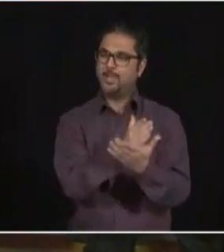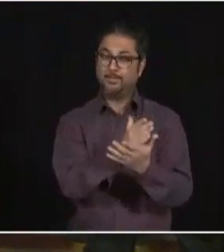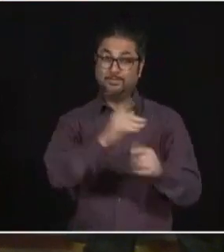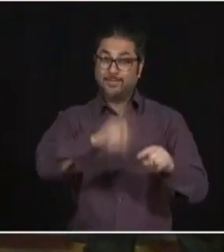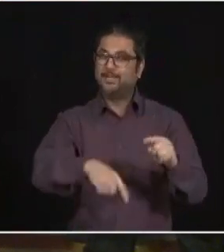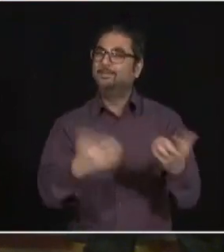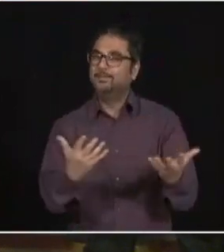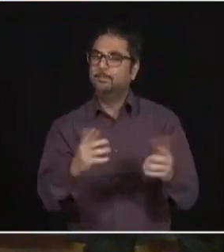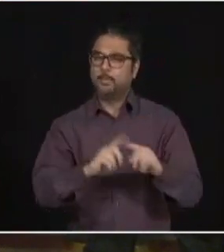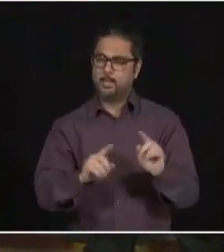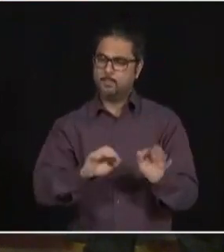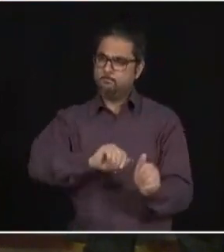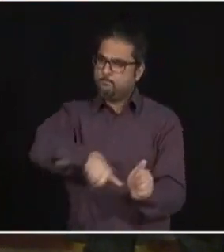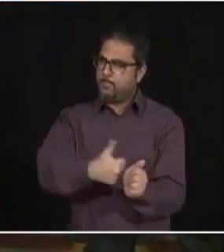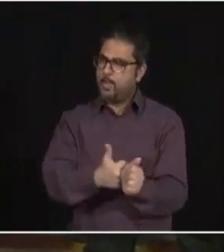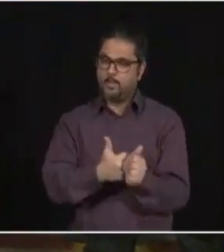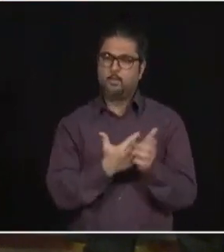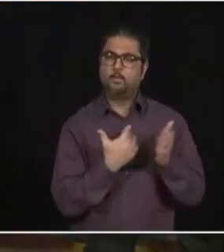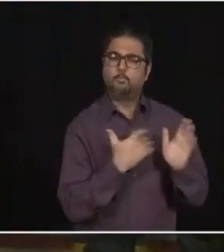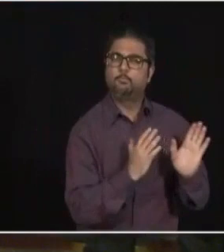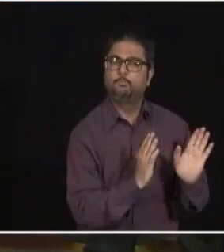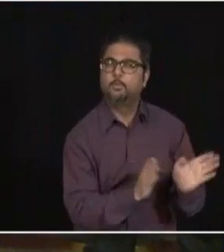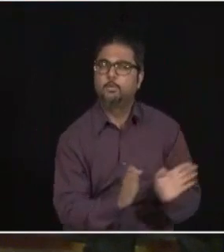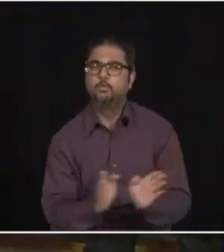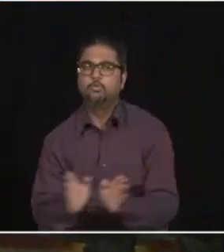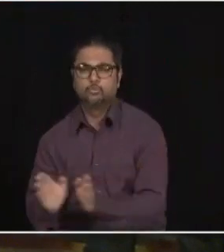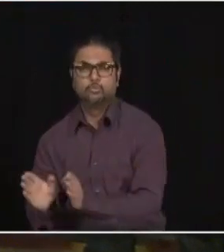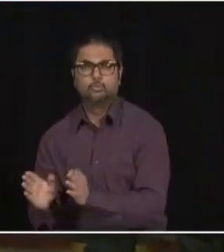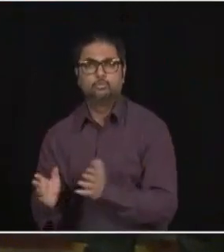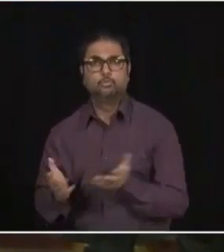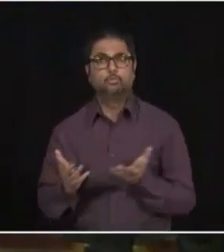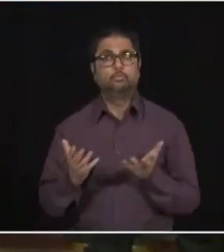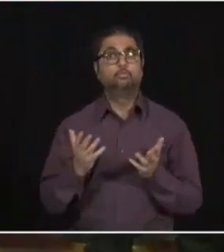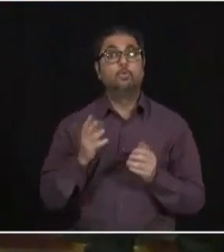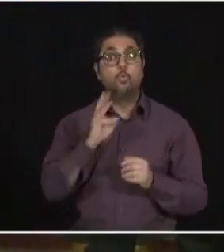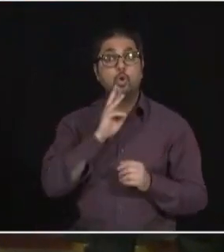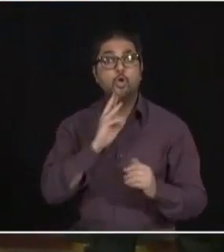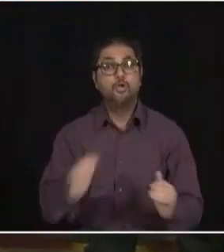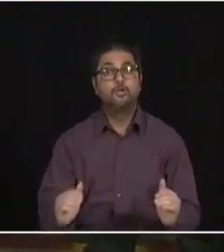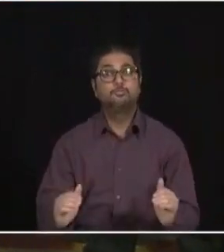deploy our highly trained emergency personnel, men and